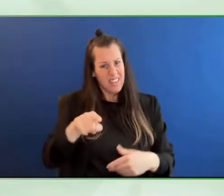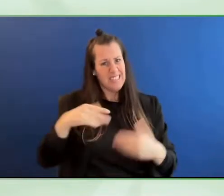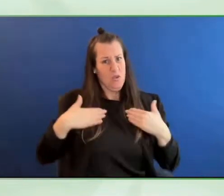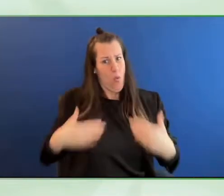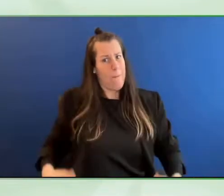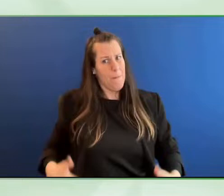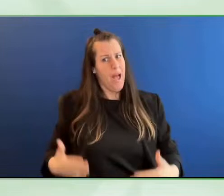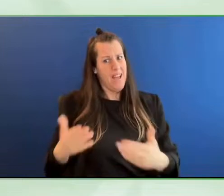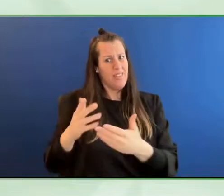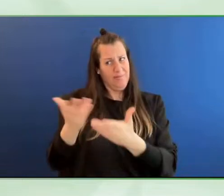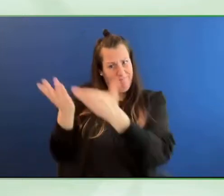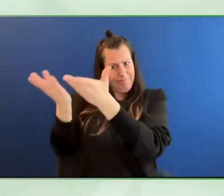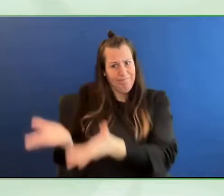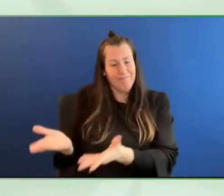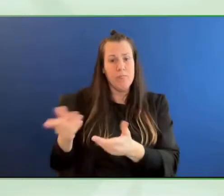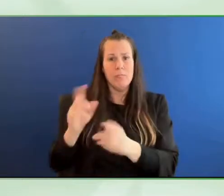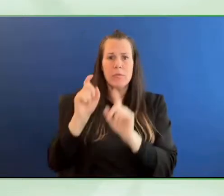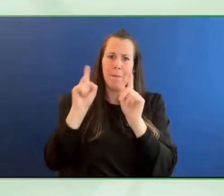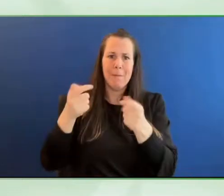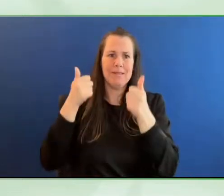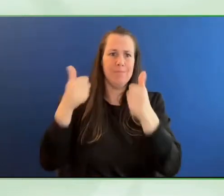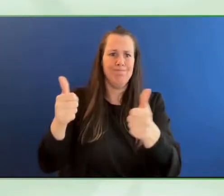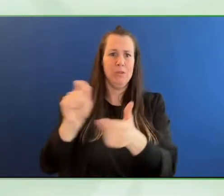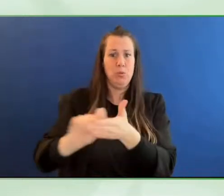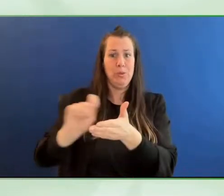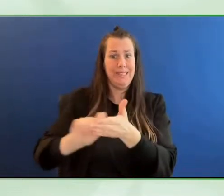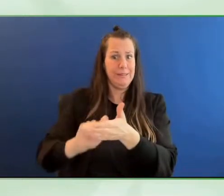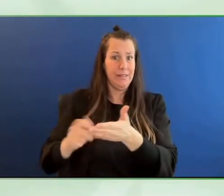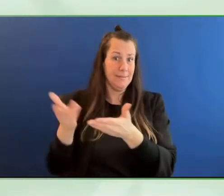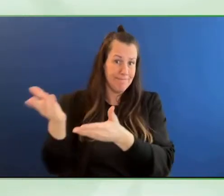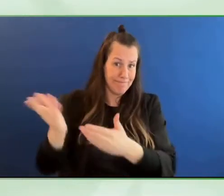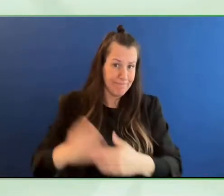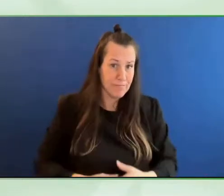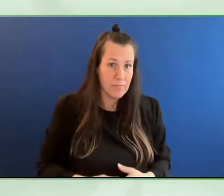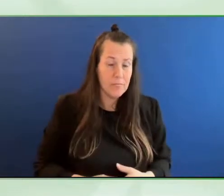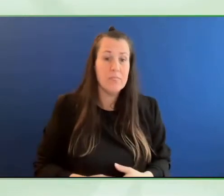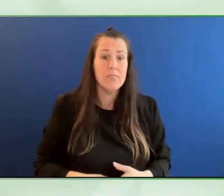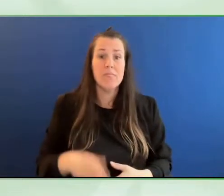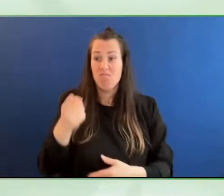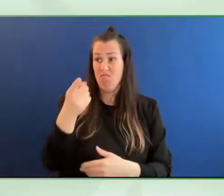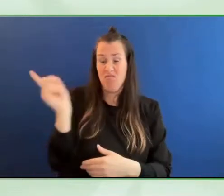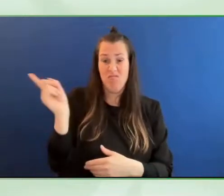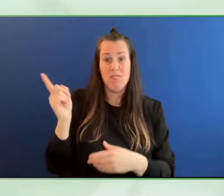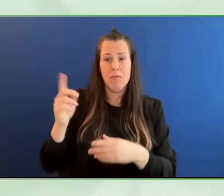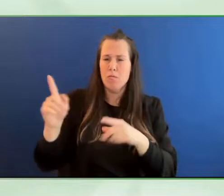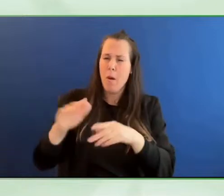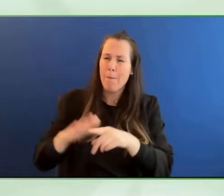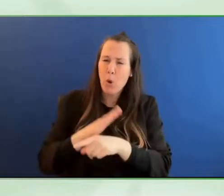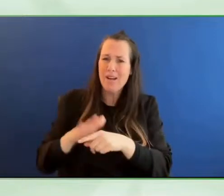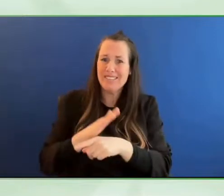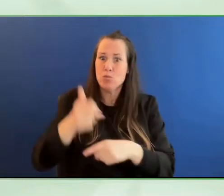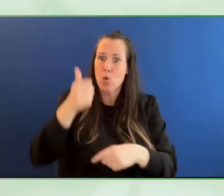how would I describe this to a friend? In the most efficient way possible that is going to get them to immediately understand